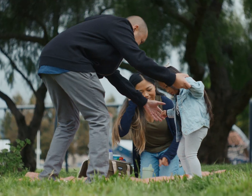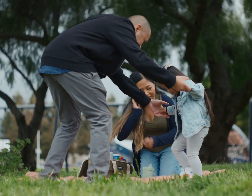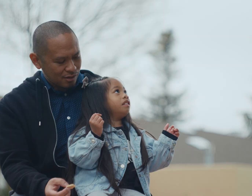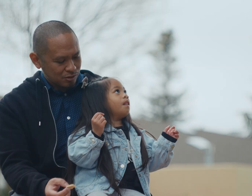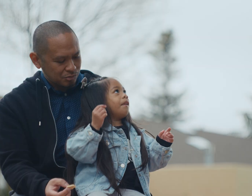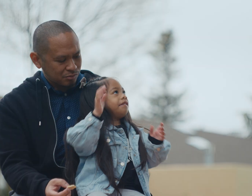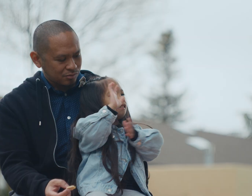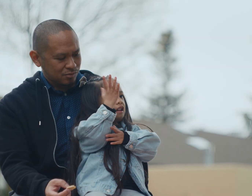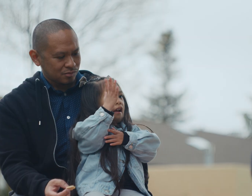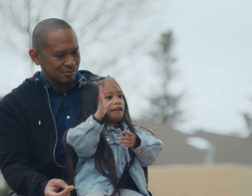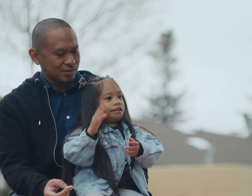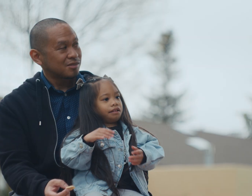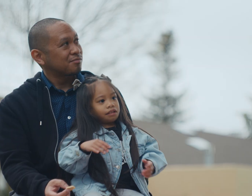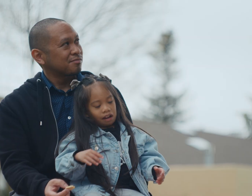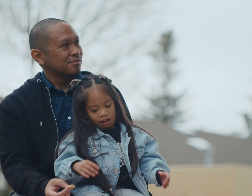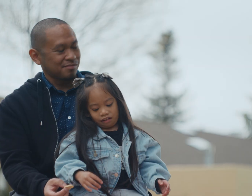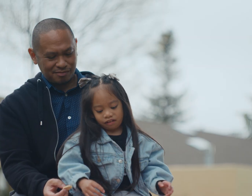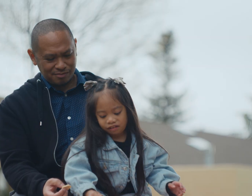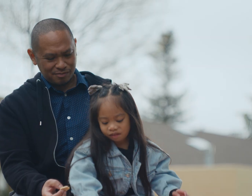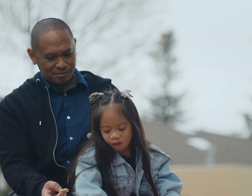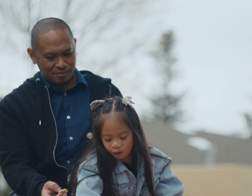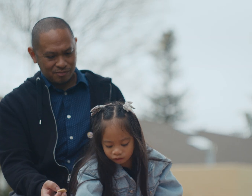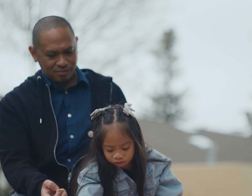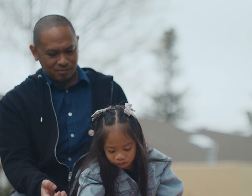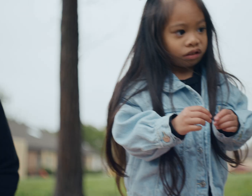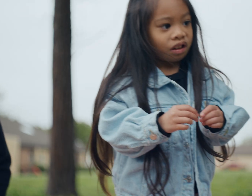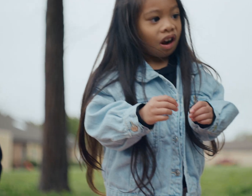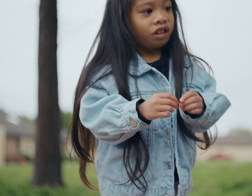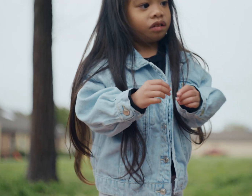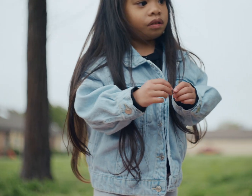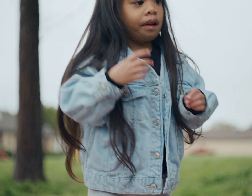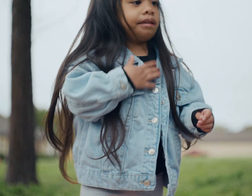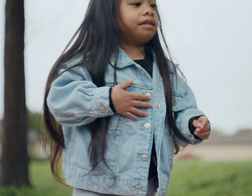But now that we're learning ASL, our connection is blossoming